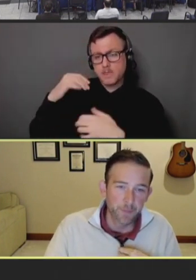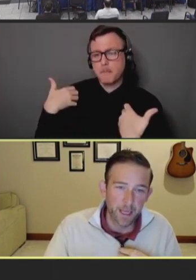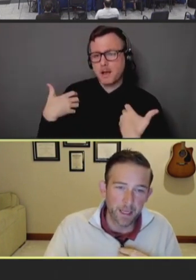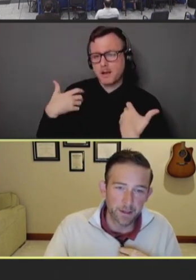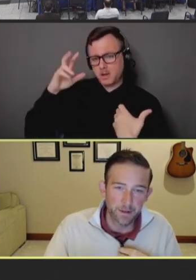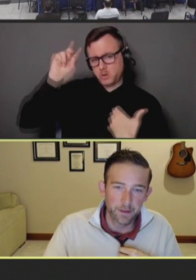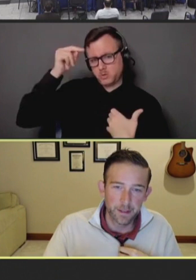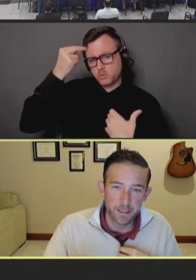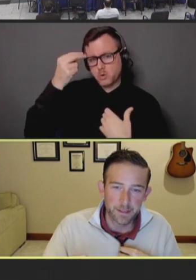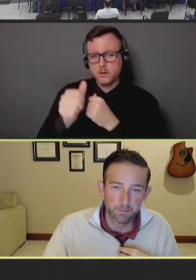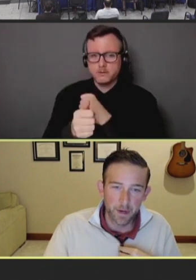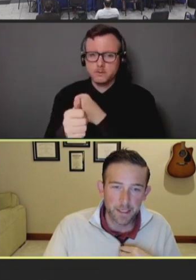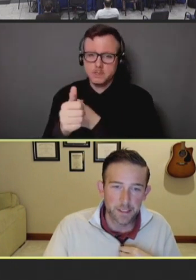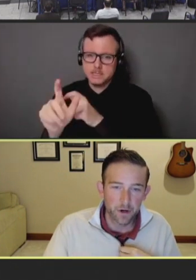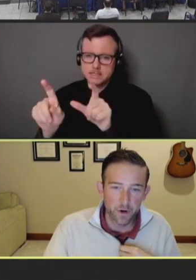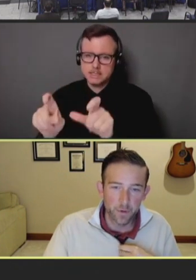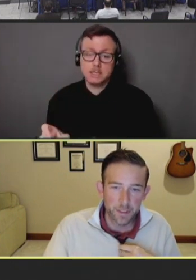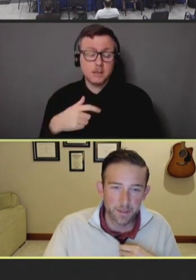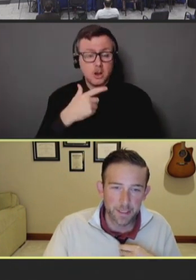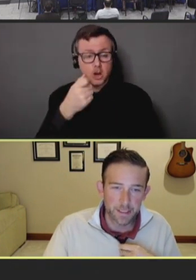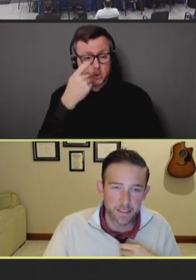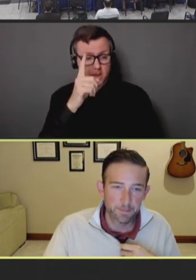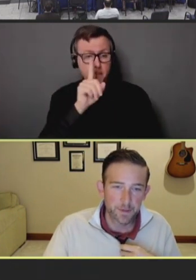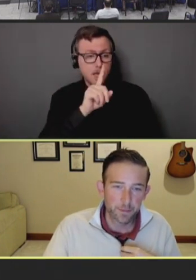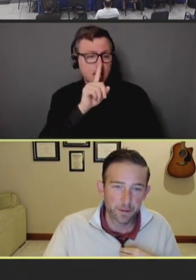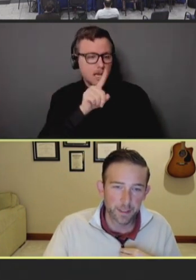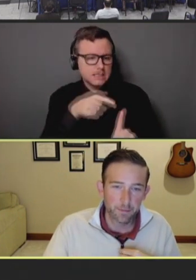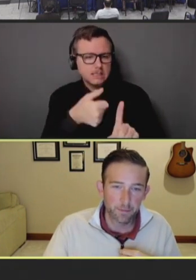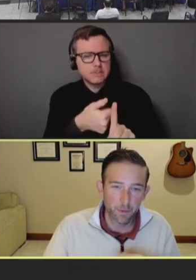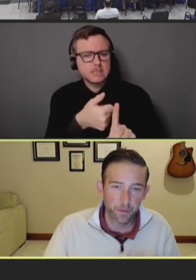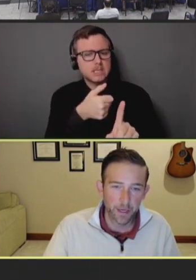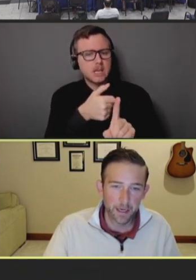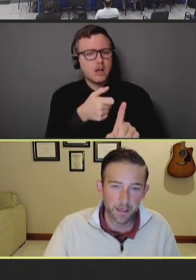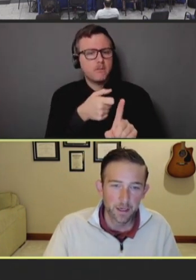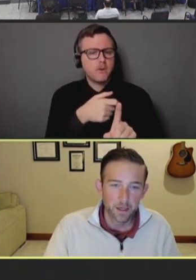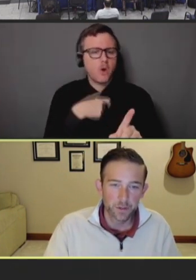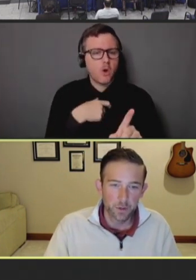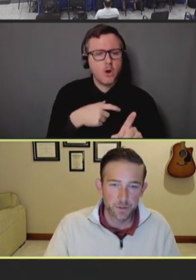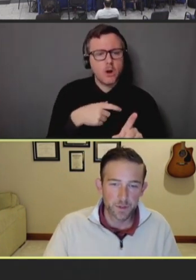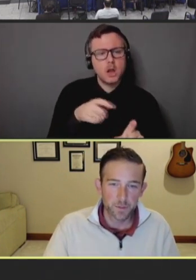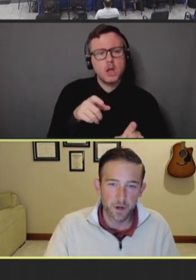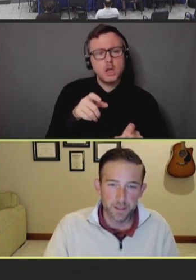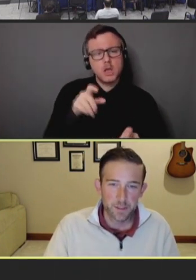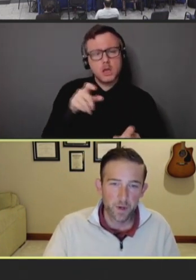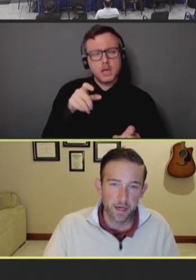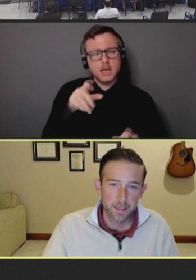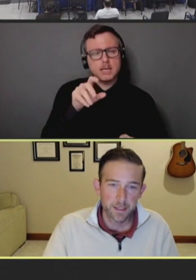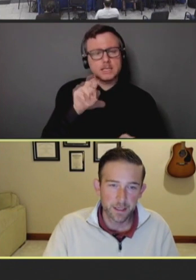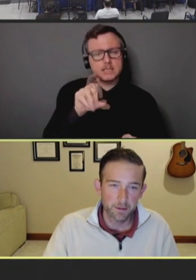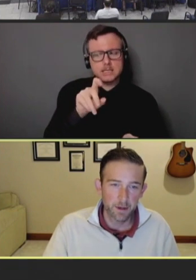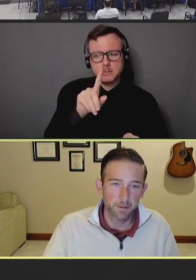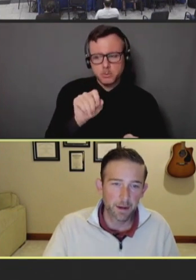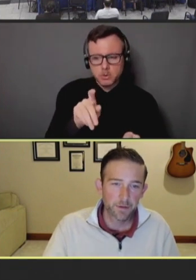And these mice are known to be susceptible in both a dose response way to the amount